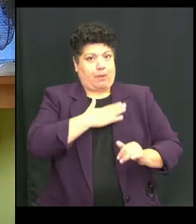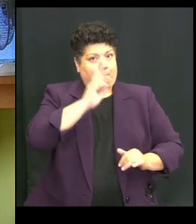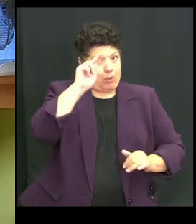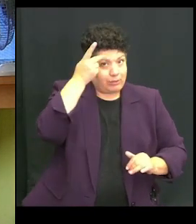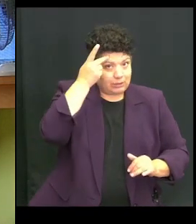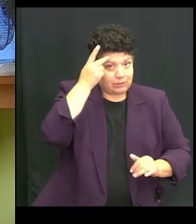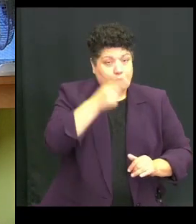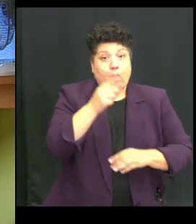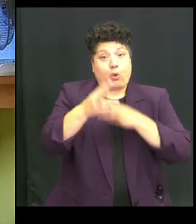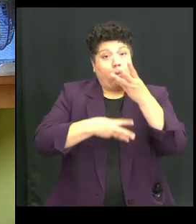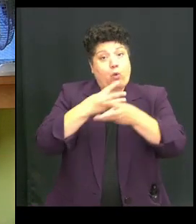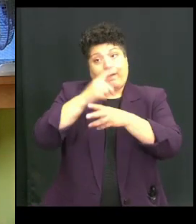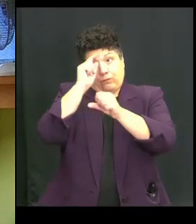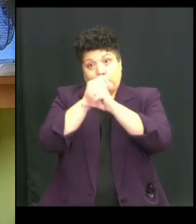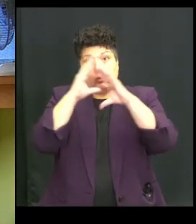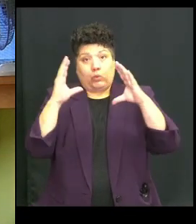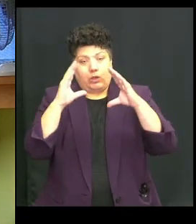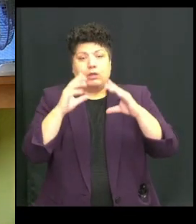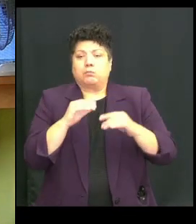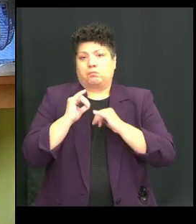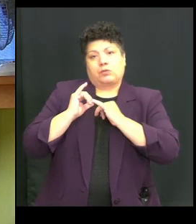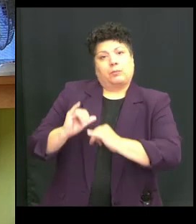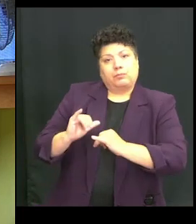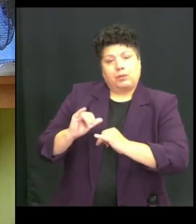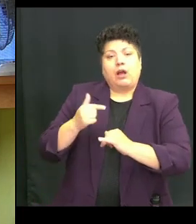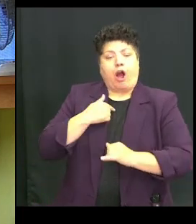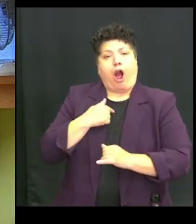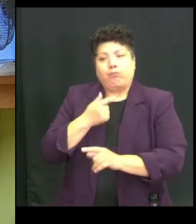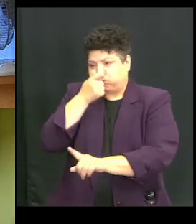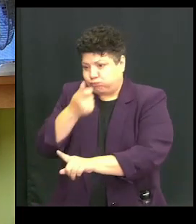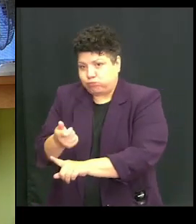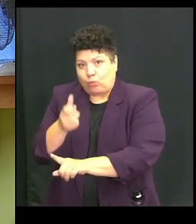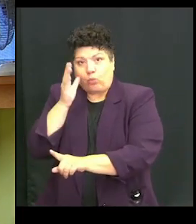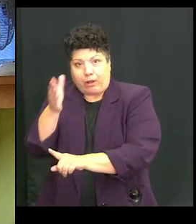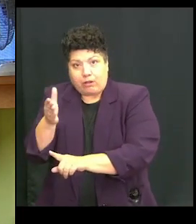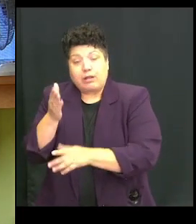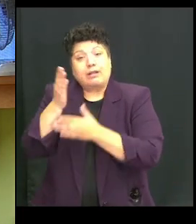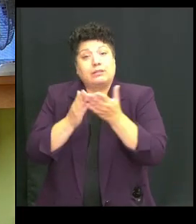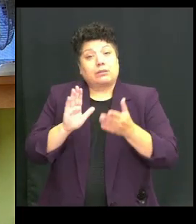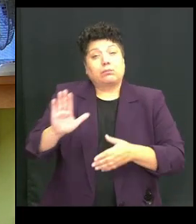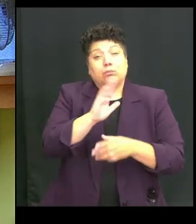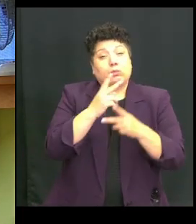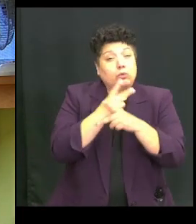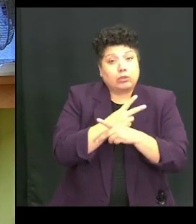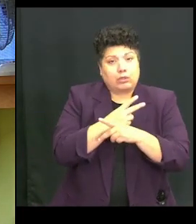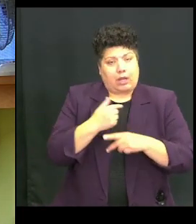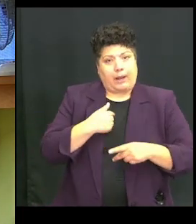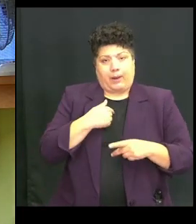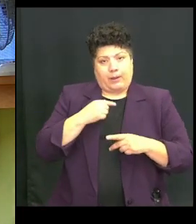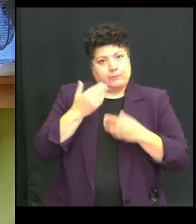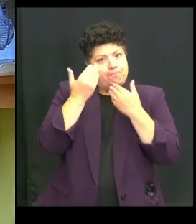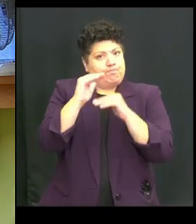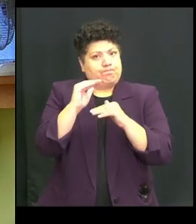And even worse, people might cocoon themselves in echo chambers that shield them from uncomfortable information.